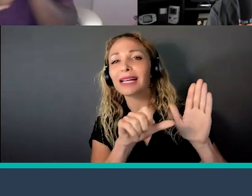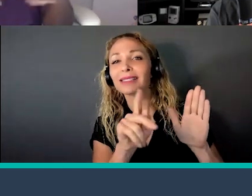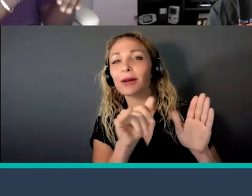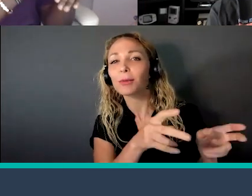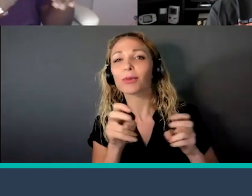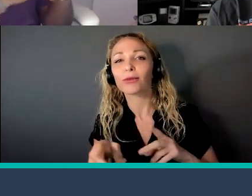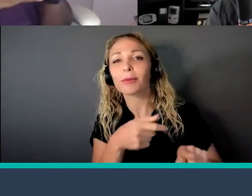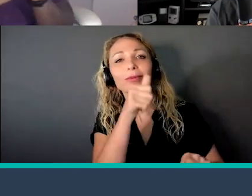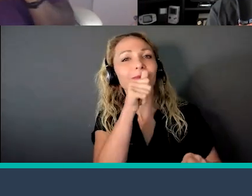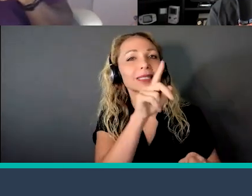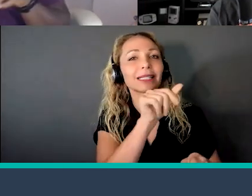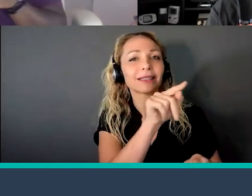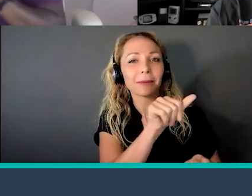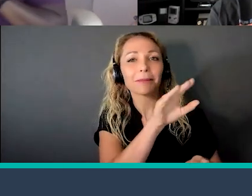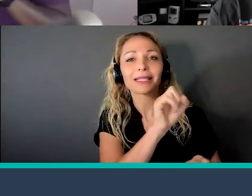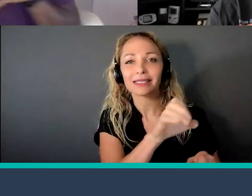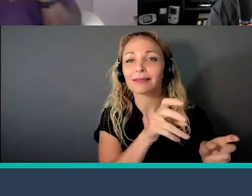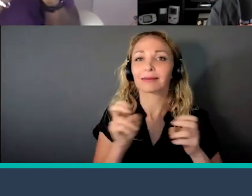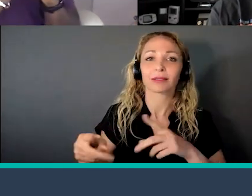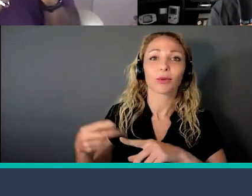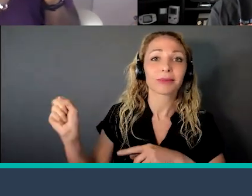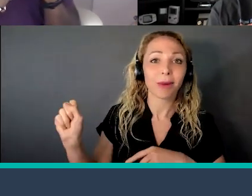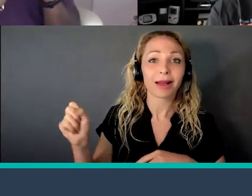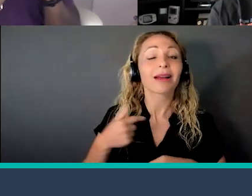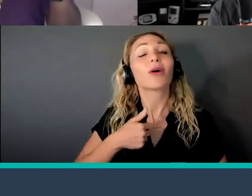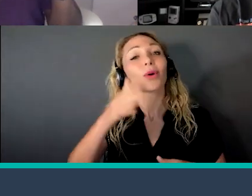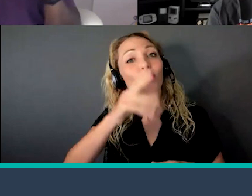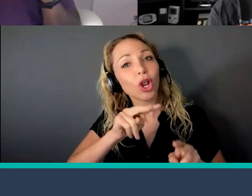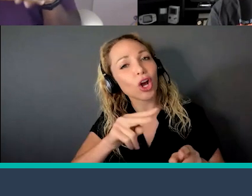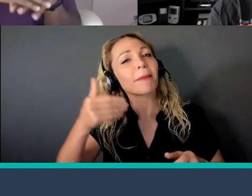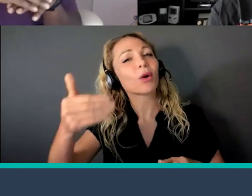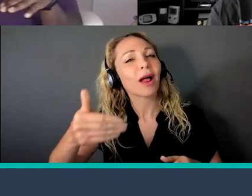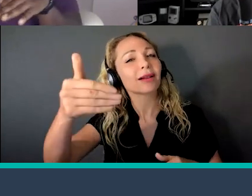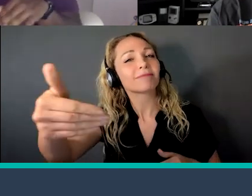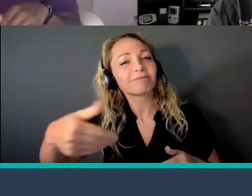PROPRIETARY DATABASE TO HubSpot. AND WE LOOK PERIODICALLY ALL THE APP SUBSCRIPTION